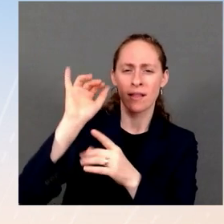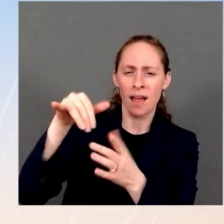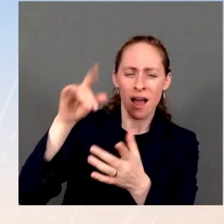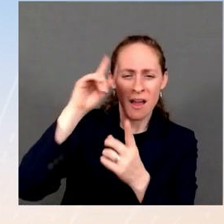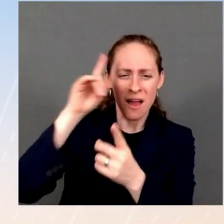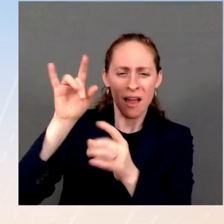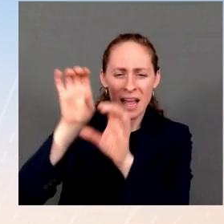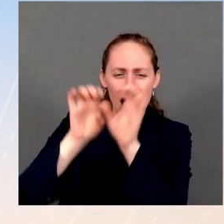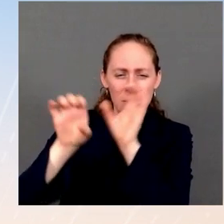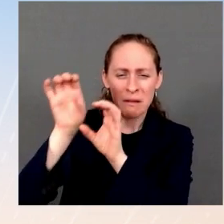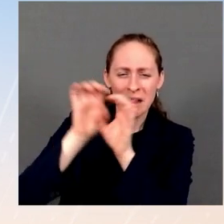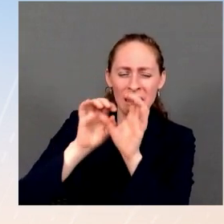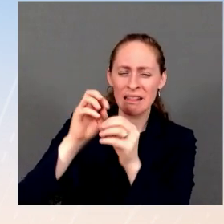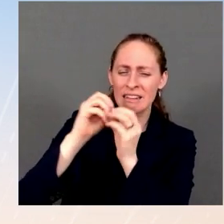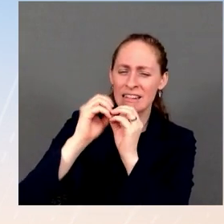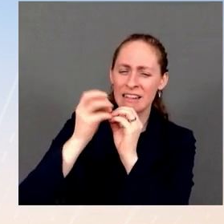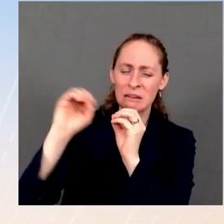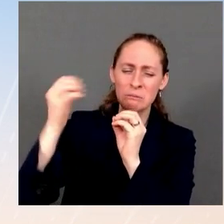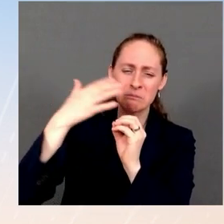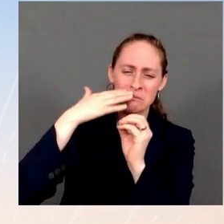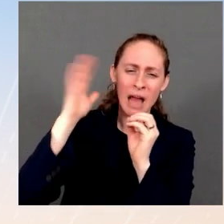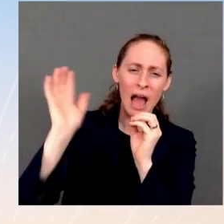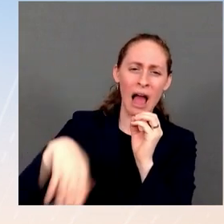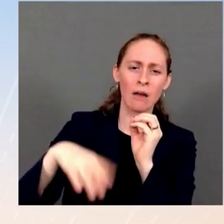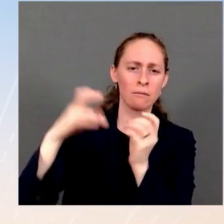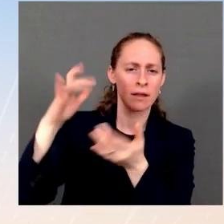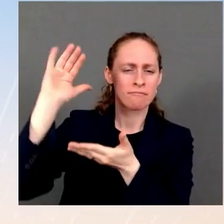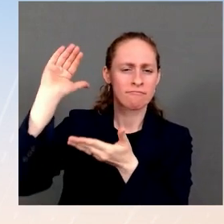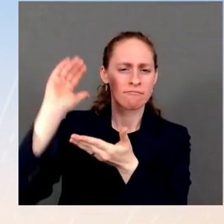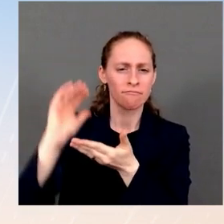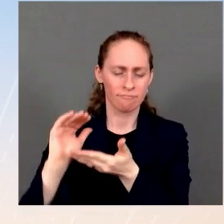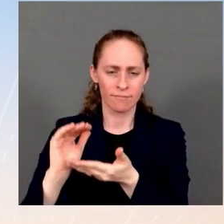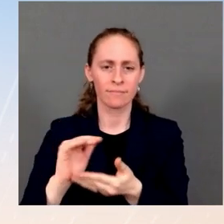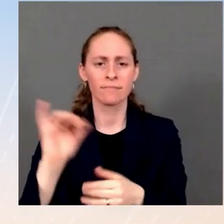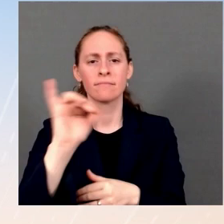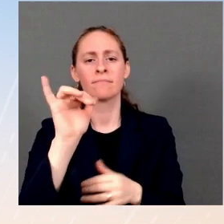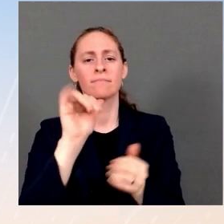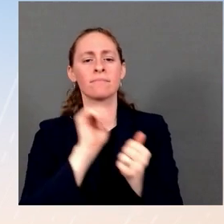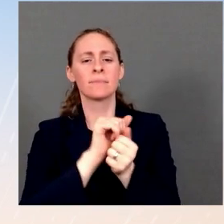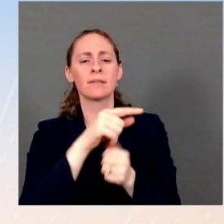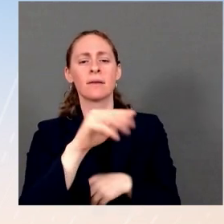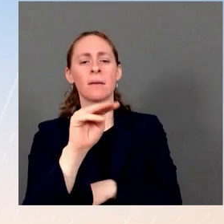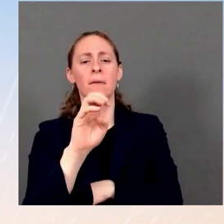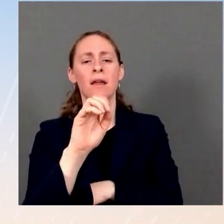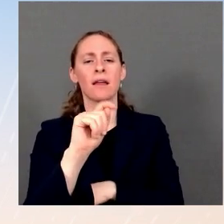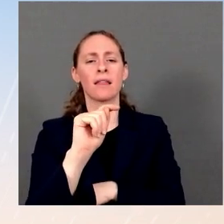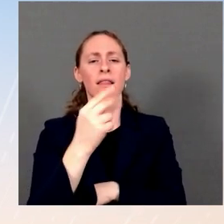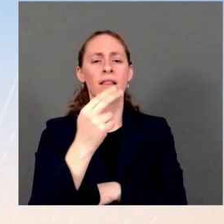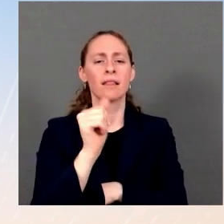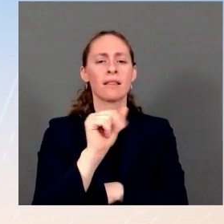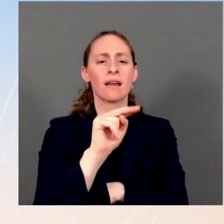and rules, requirements around reducing methane emissions. And we went and we galvanized the rest of the world